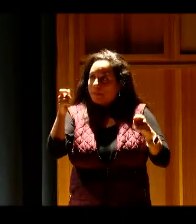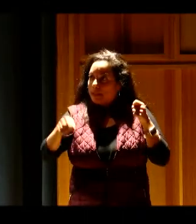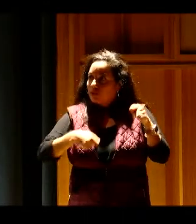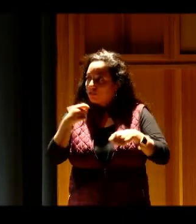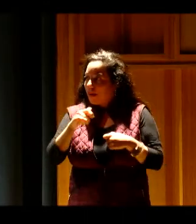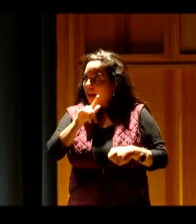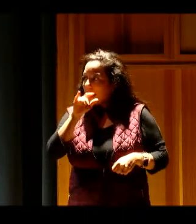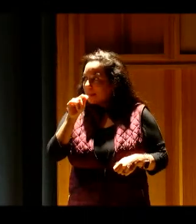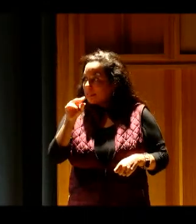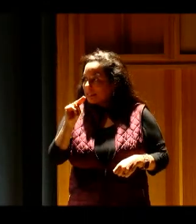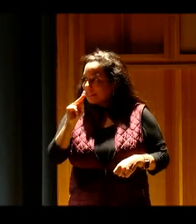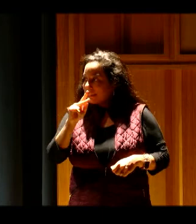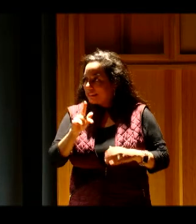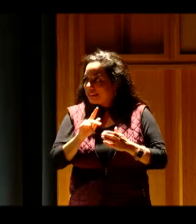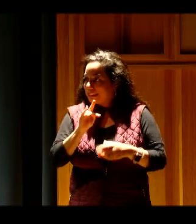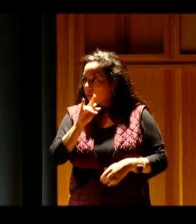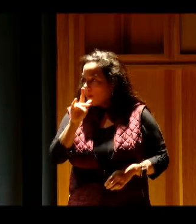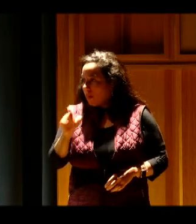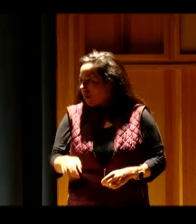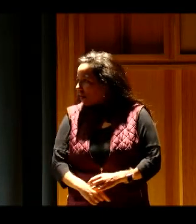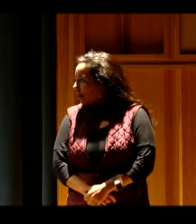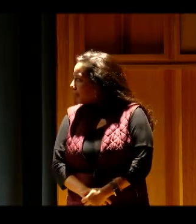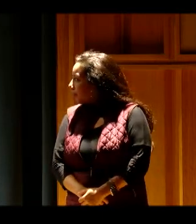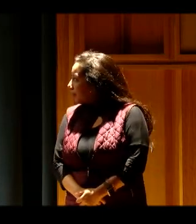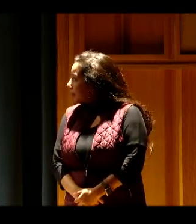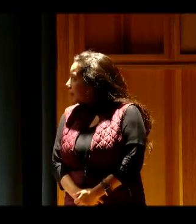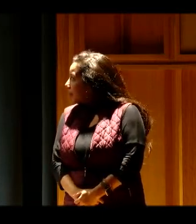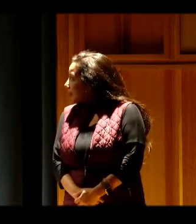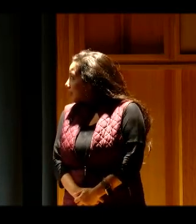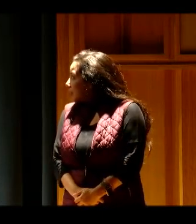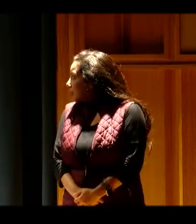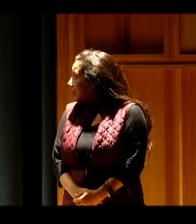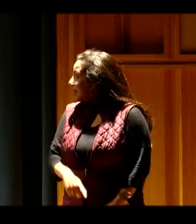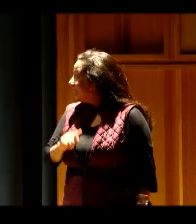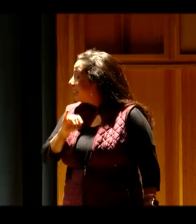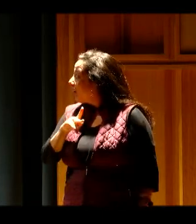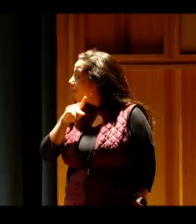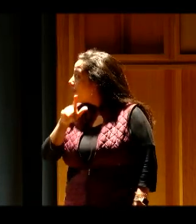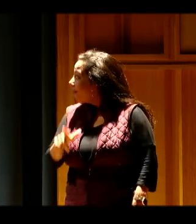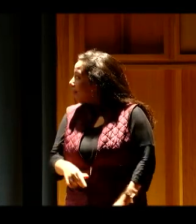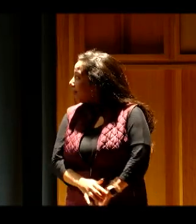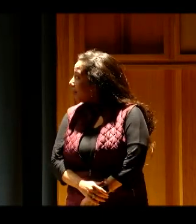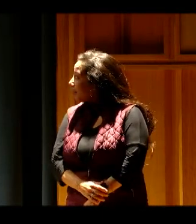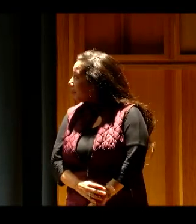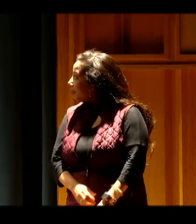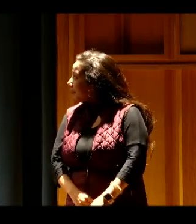applause -